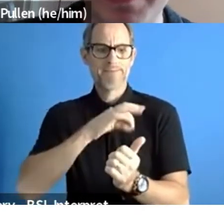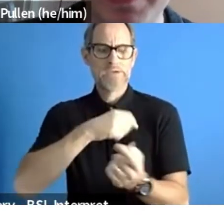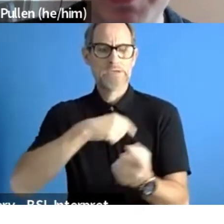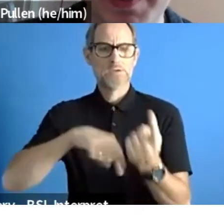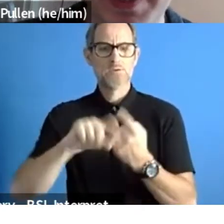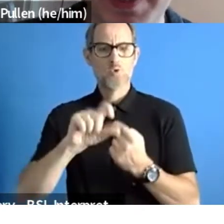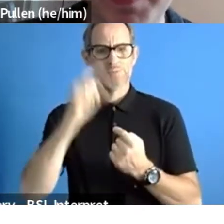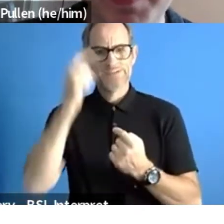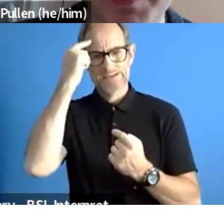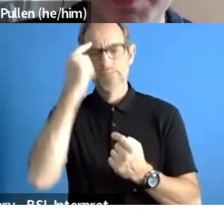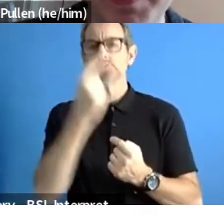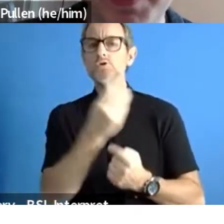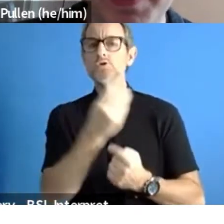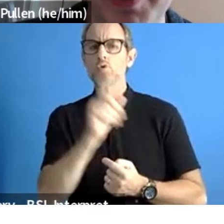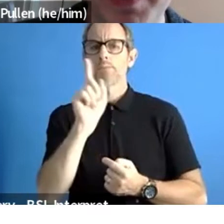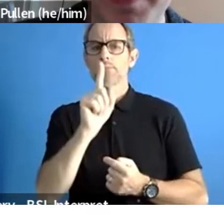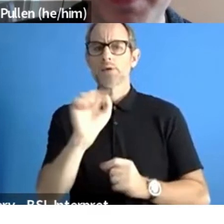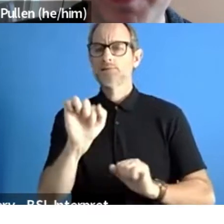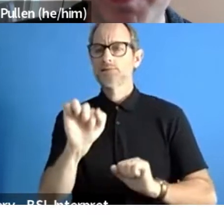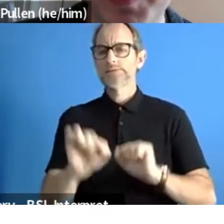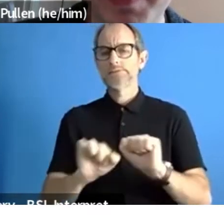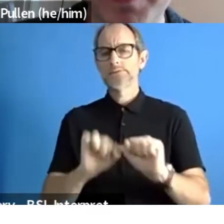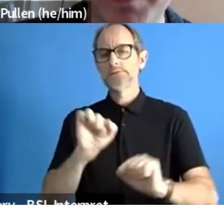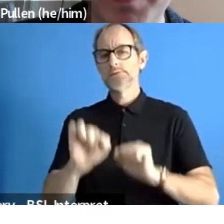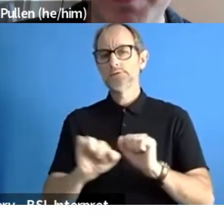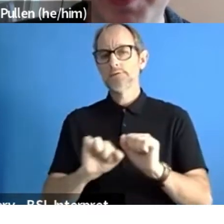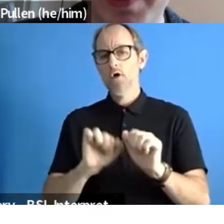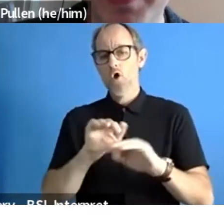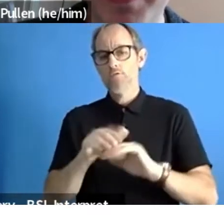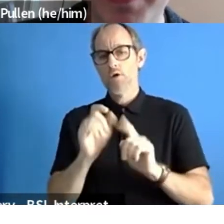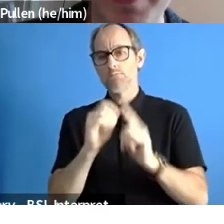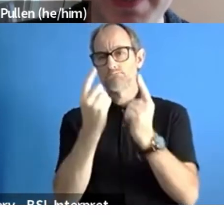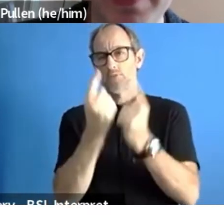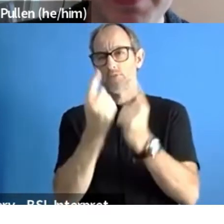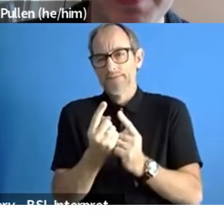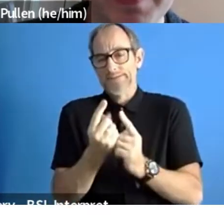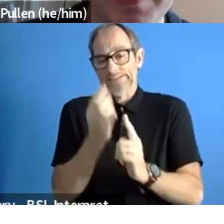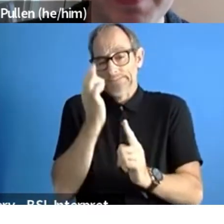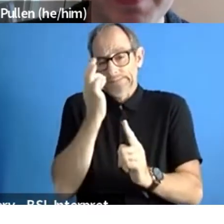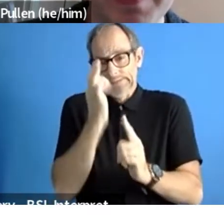resistant when it comes to a product that somebody specifically wants to purchase themselves.